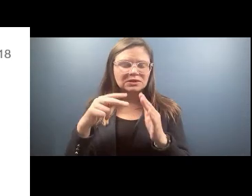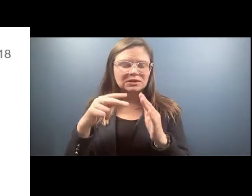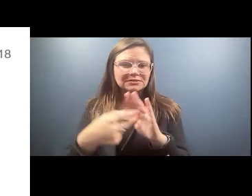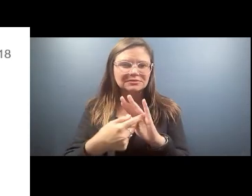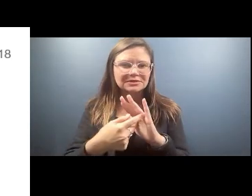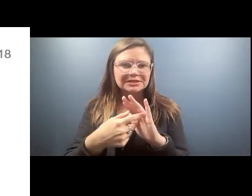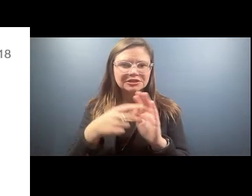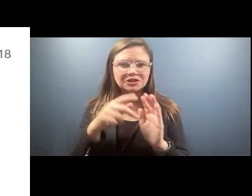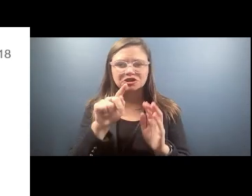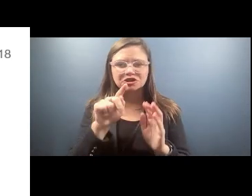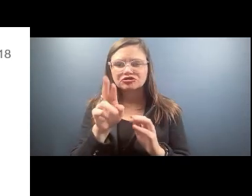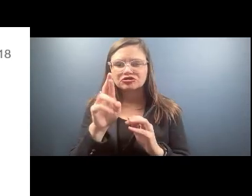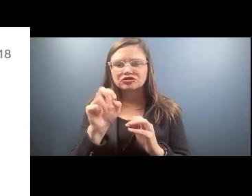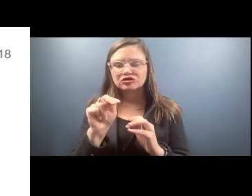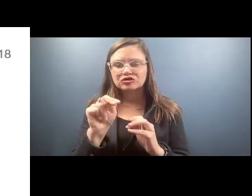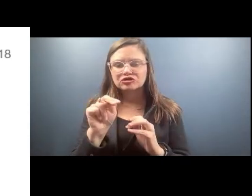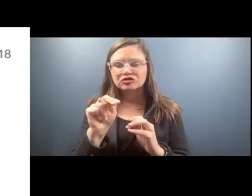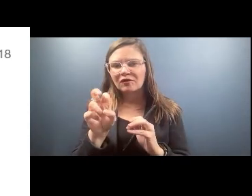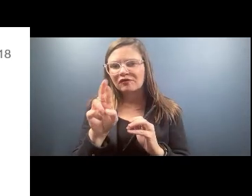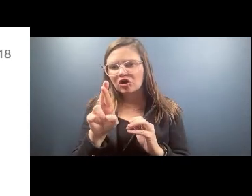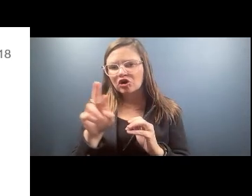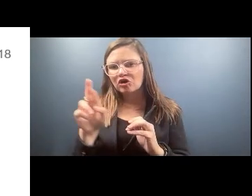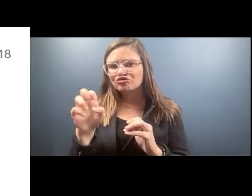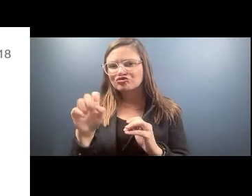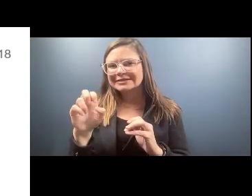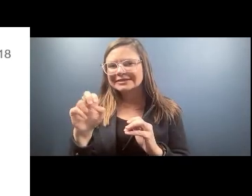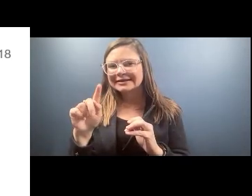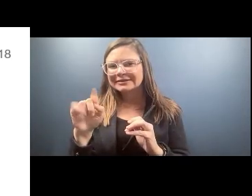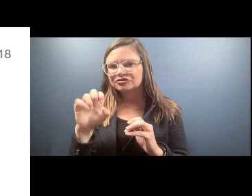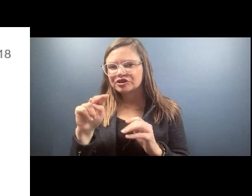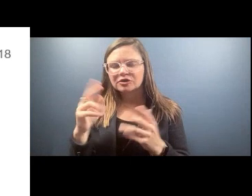and retention as I've done here using standard definitions in the field.